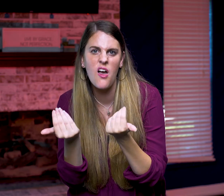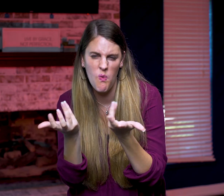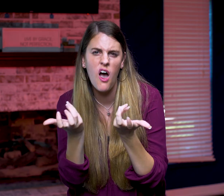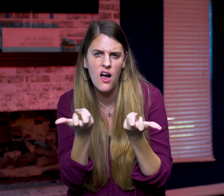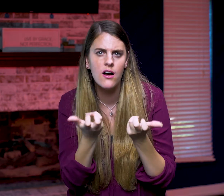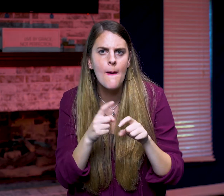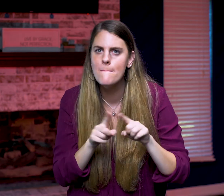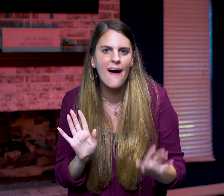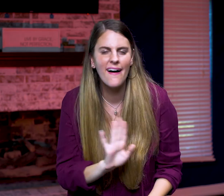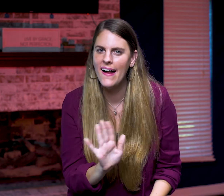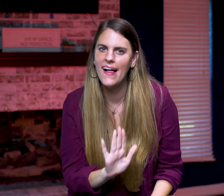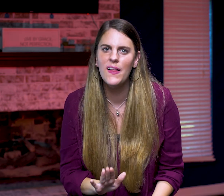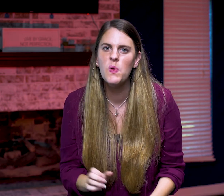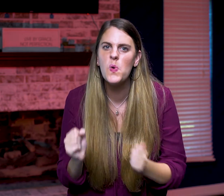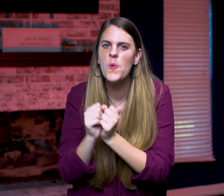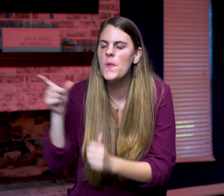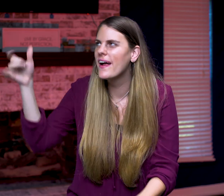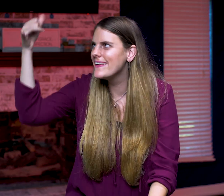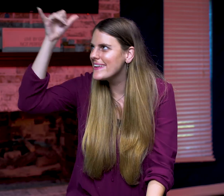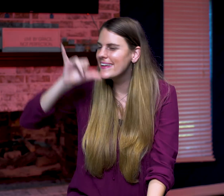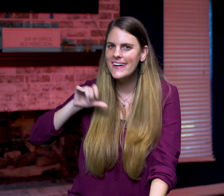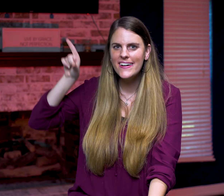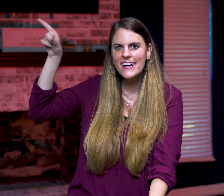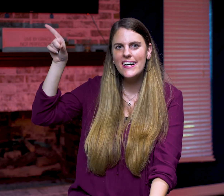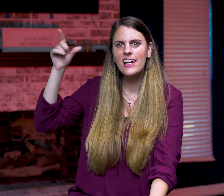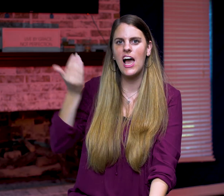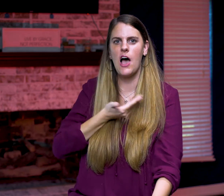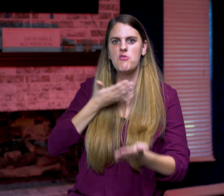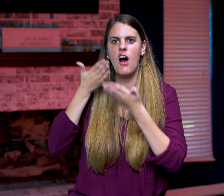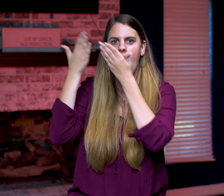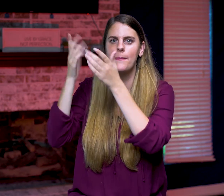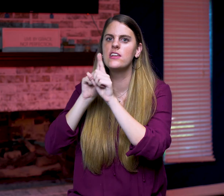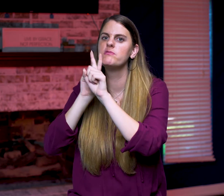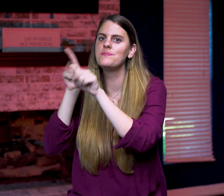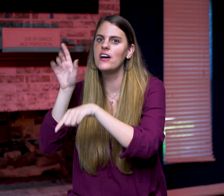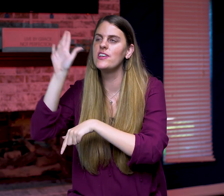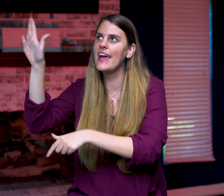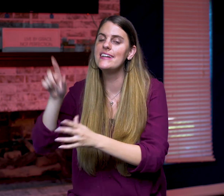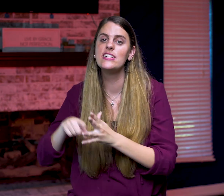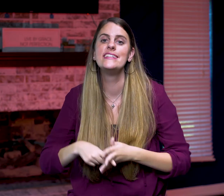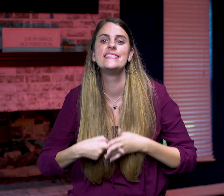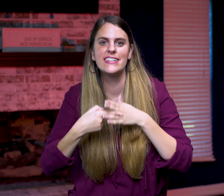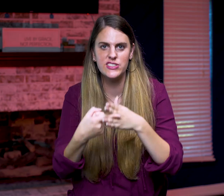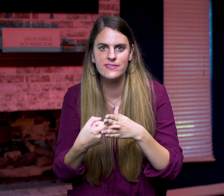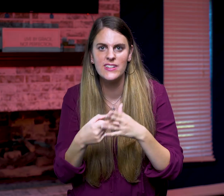But with YHWH, our offerings are a RESPONSE to His initiation.